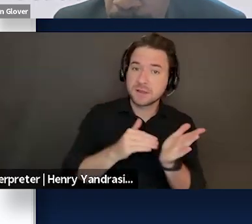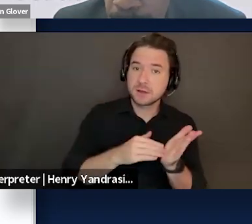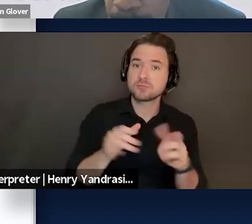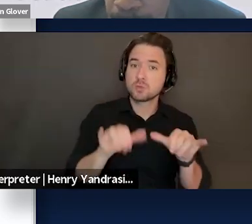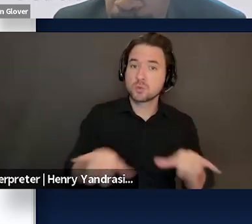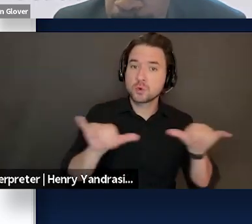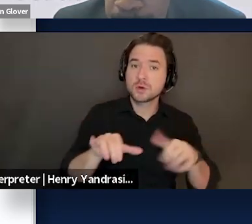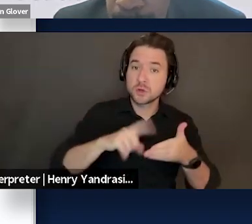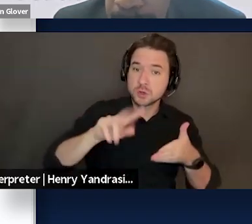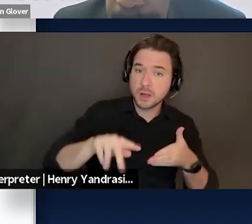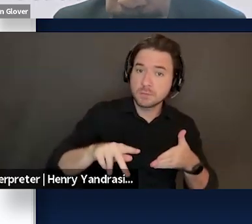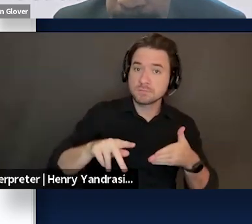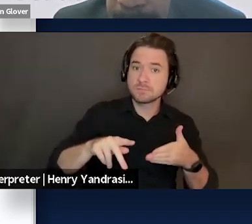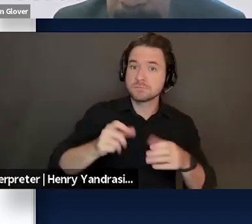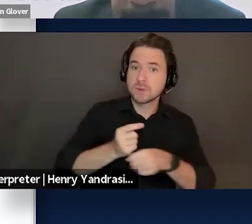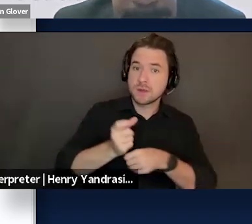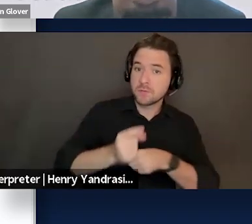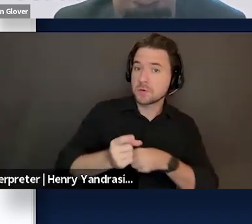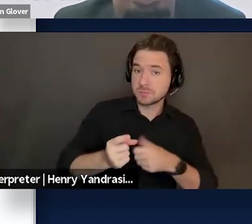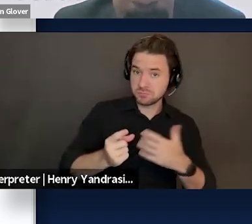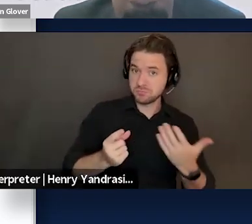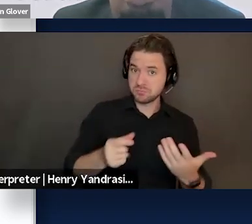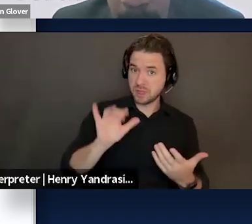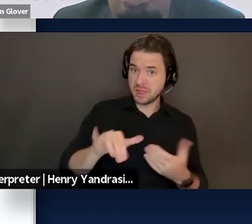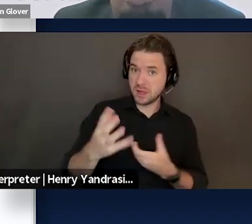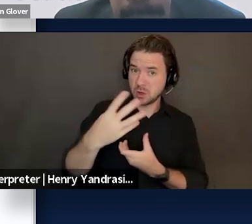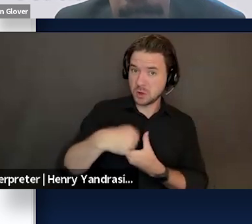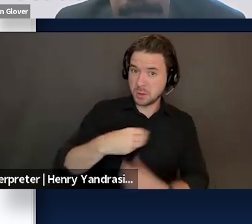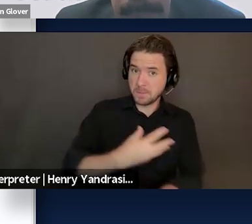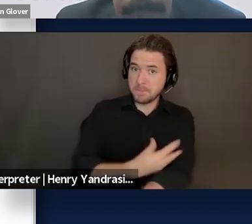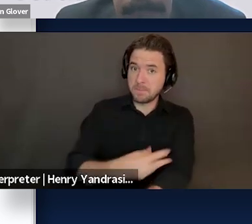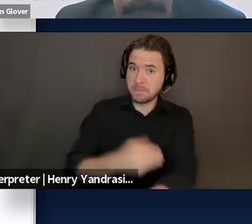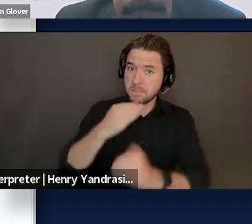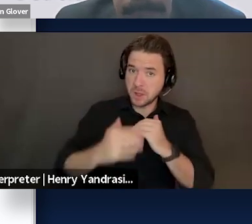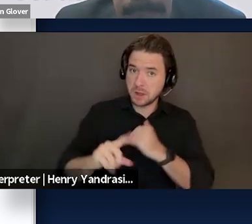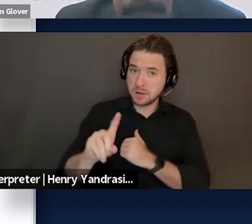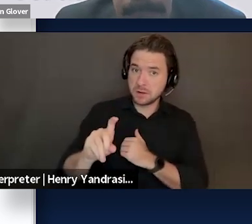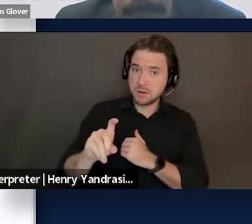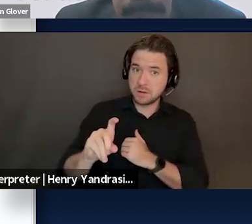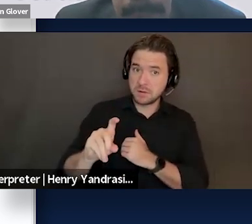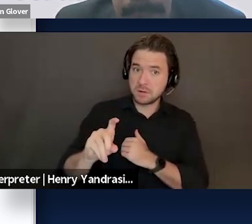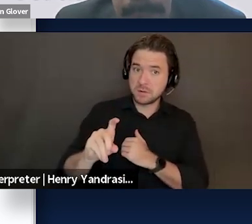yearly visit, that… does that include blood work?